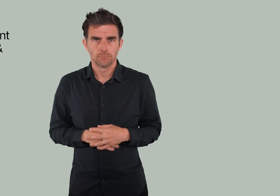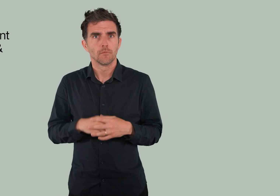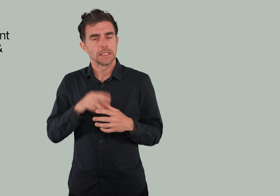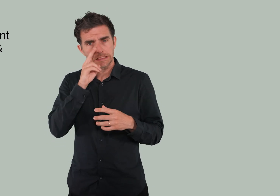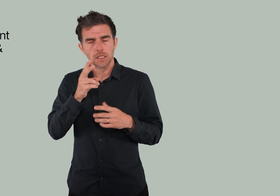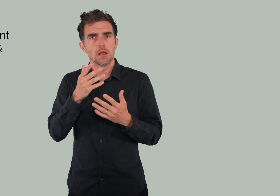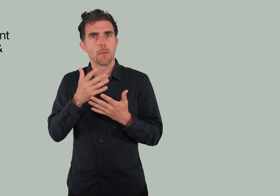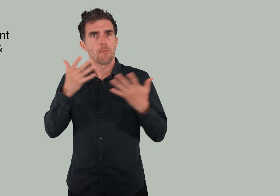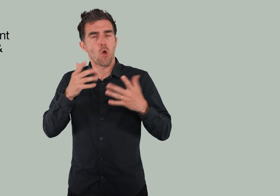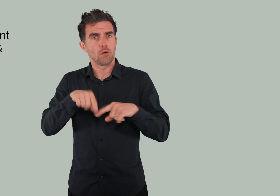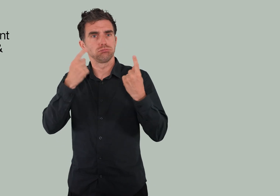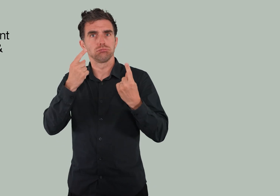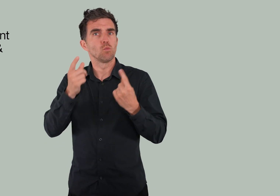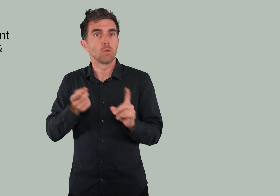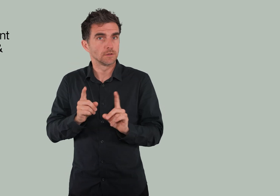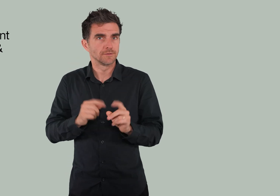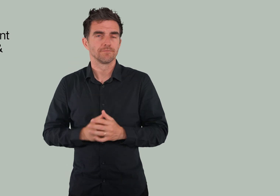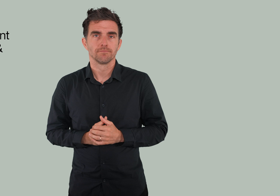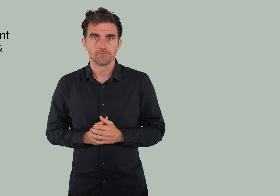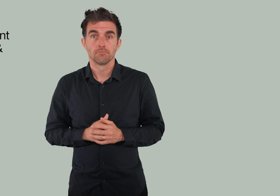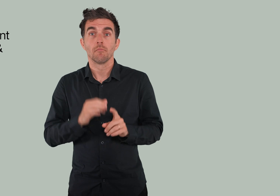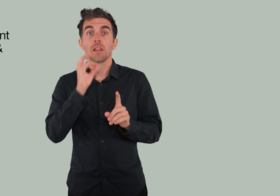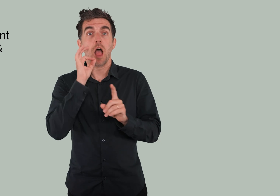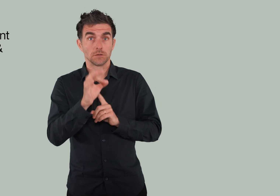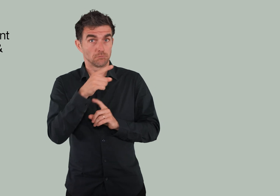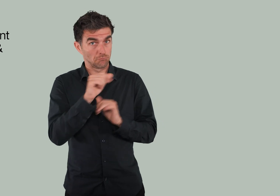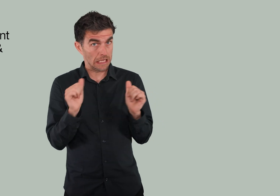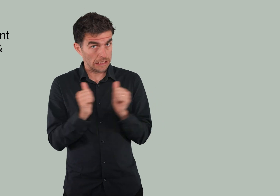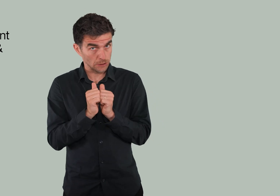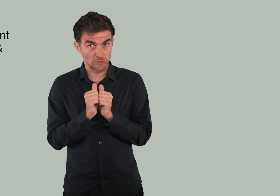6.11 The greatest difference was when customers were asked